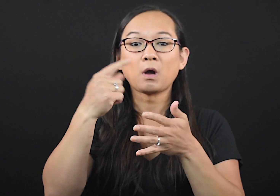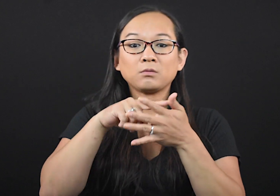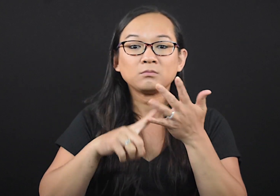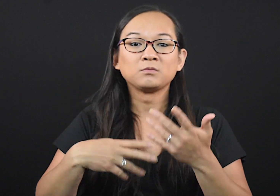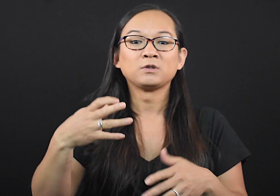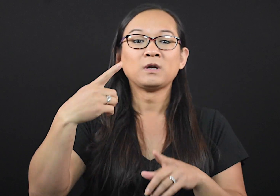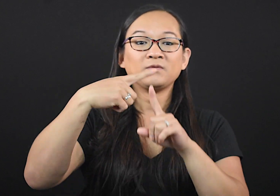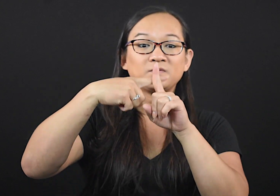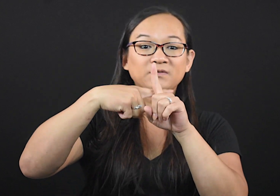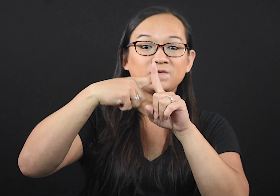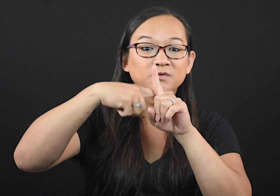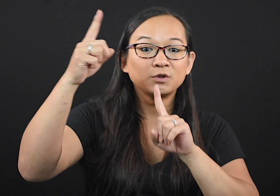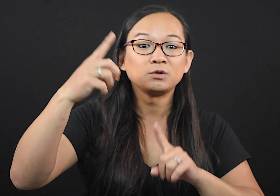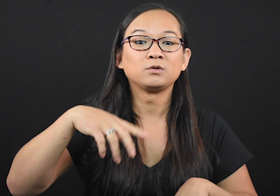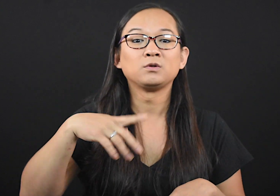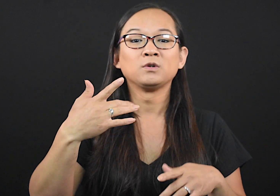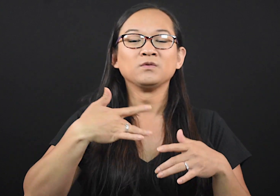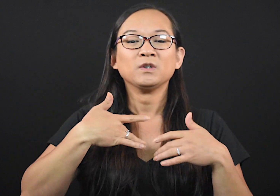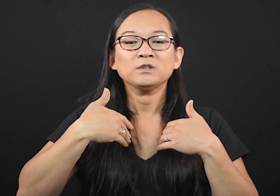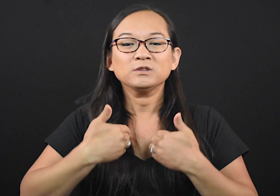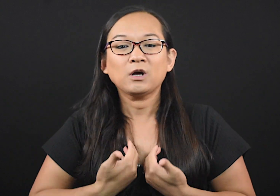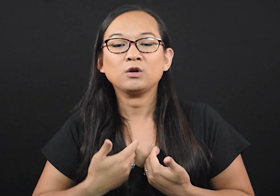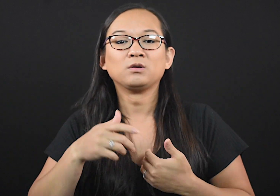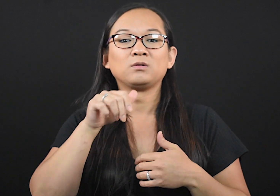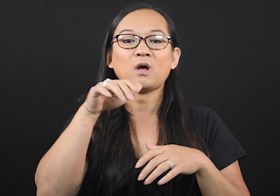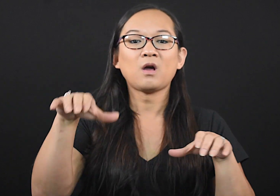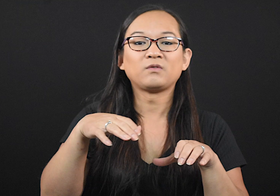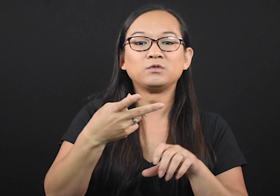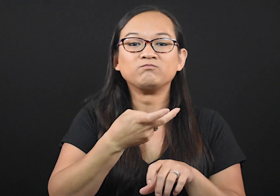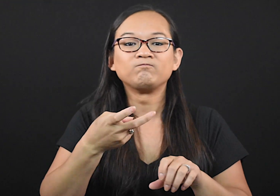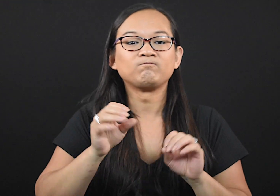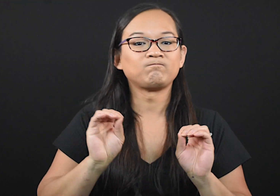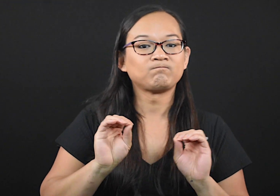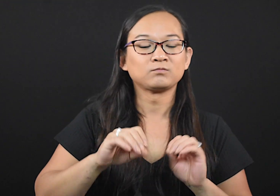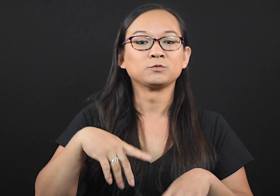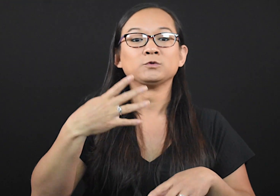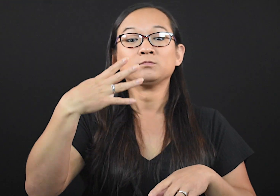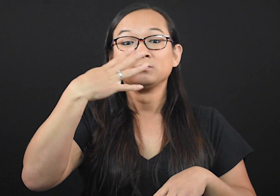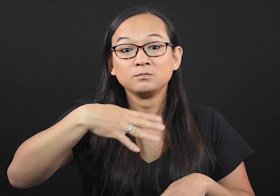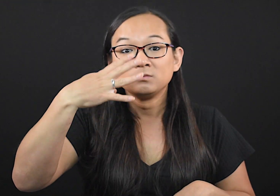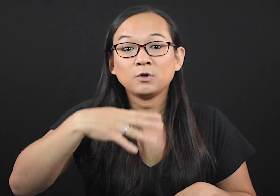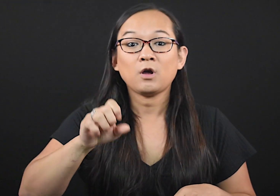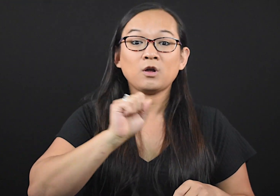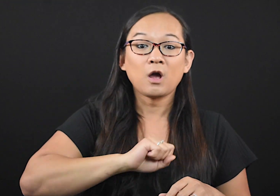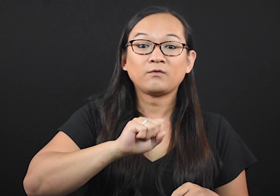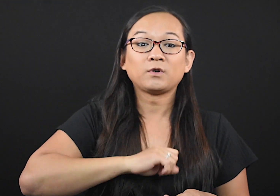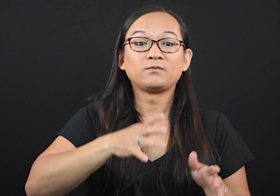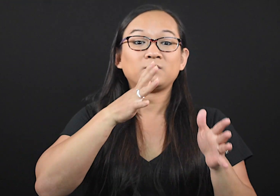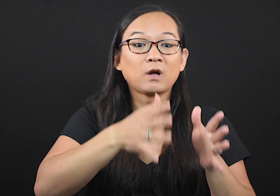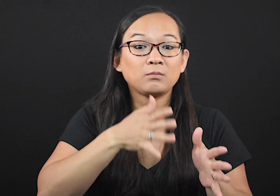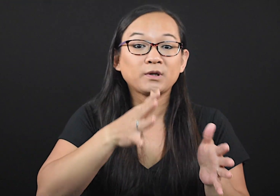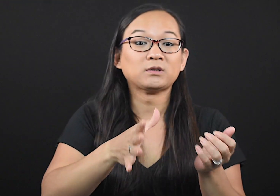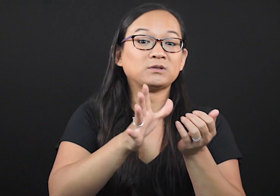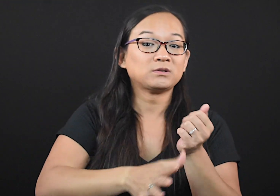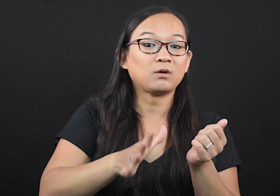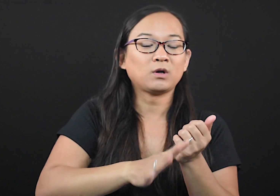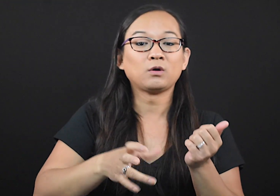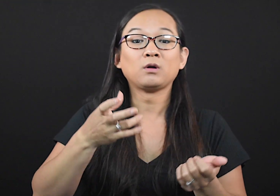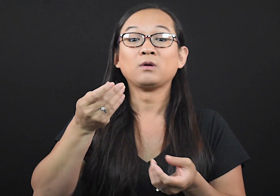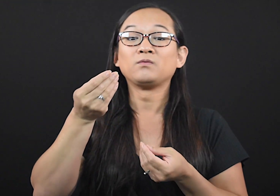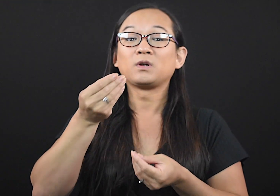include fever, lethargy (being overly tired or inactive), runny nose, cough, vomiting, diarrhea,